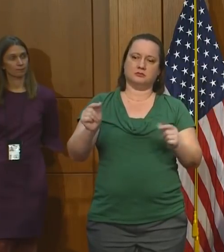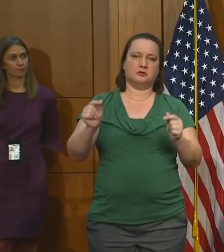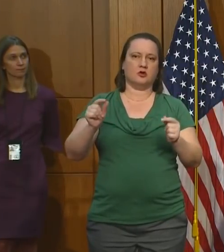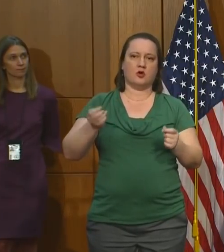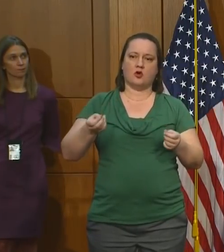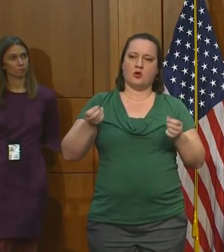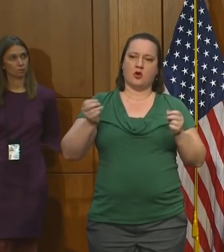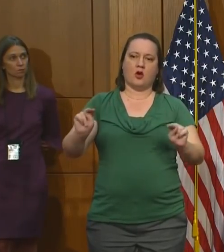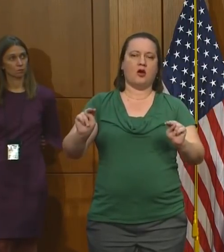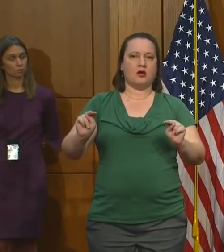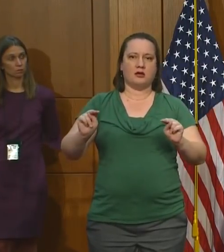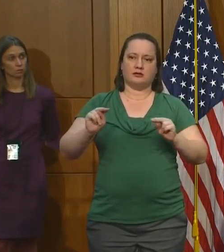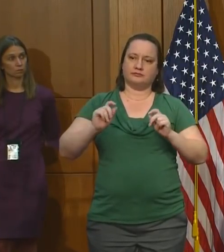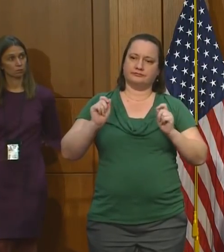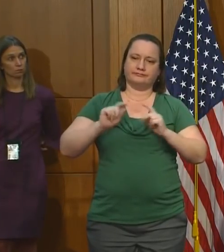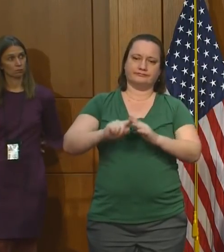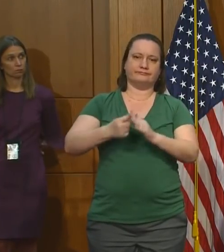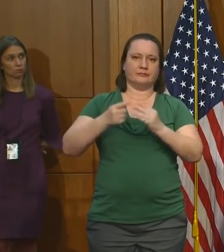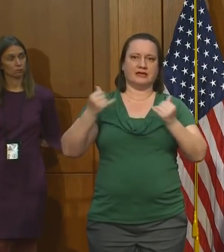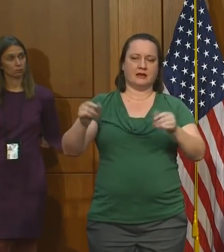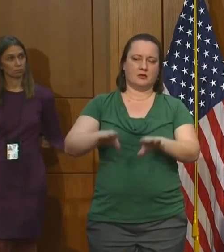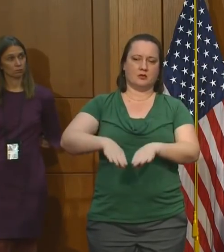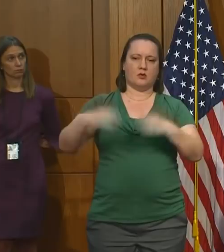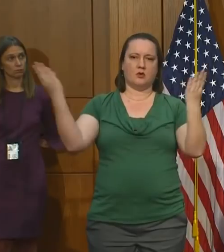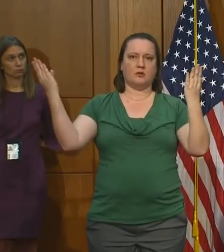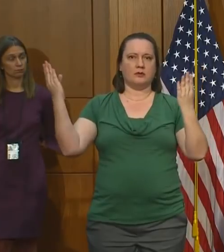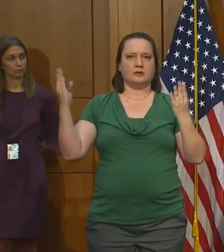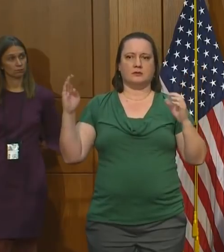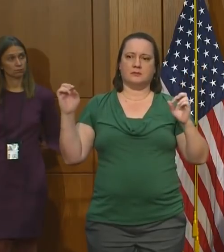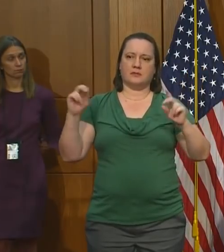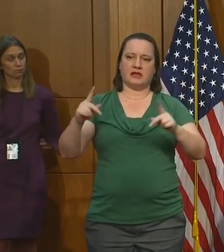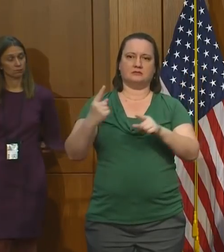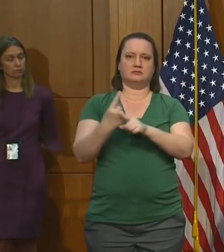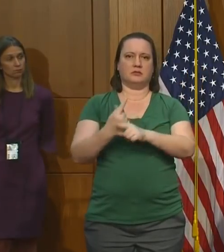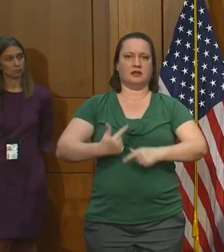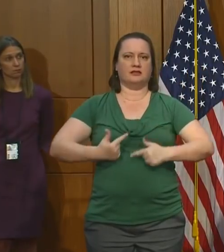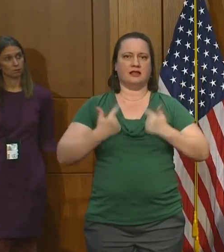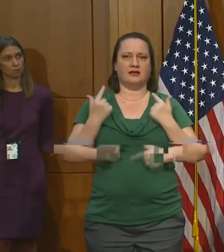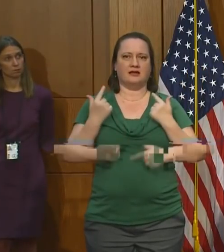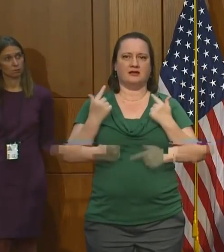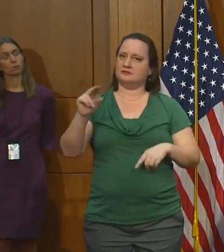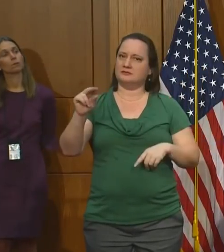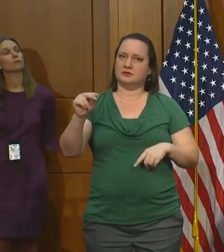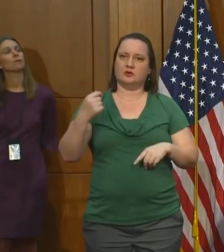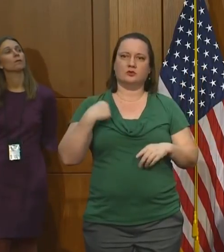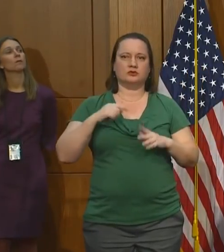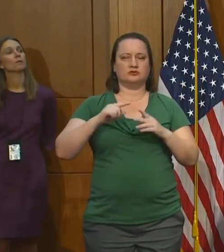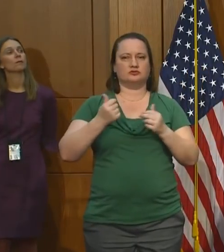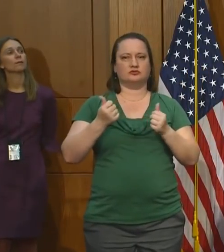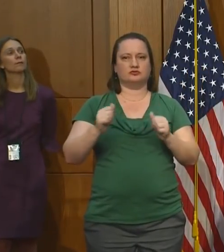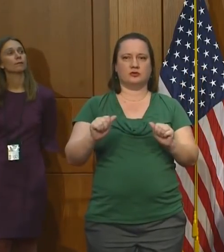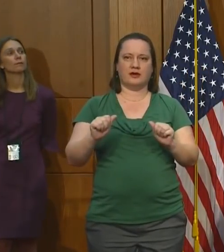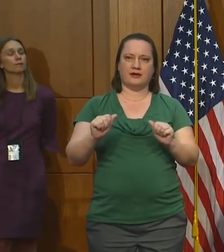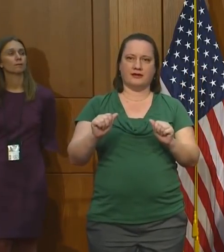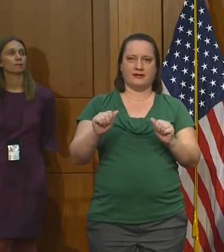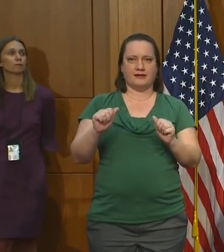FOLLOW TREND AND OUR TRADE OR HEADED IN A GOOD TO SO. NUMBER THE OTHER THING THAT I IS A-